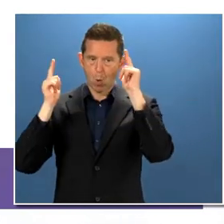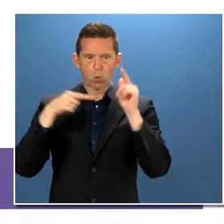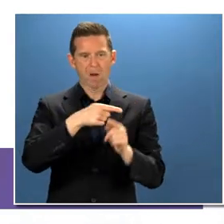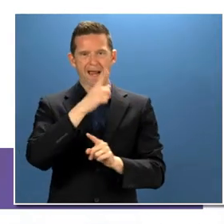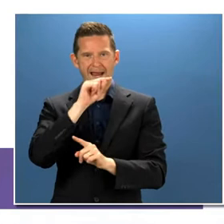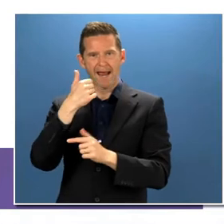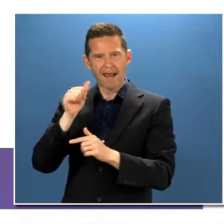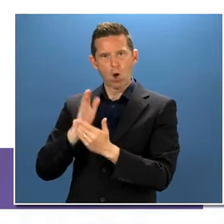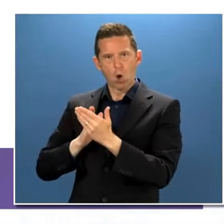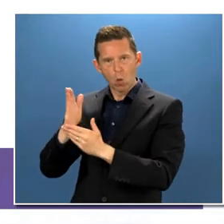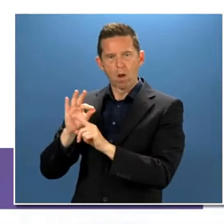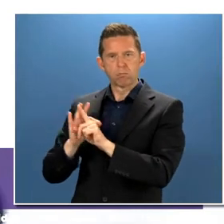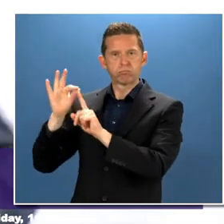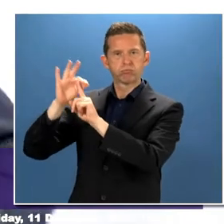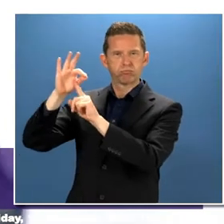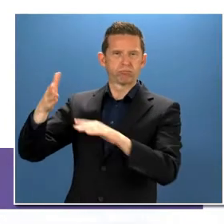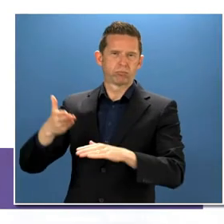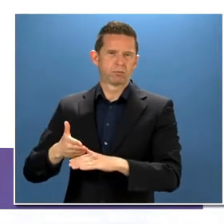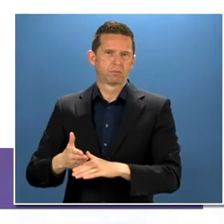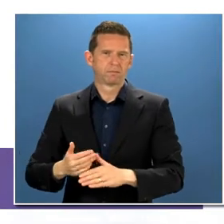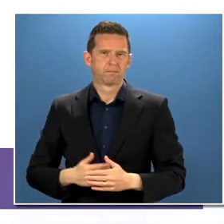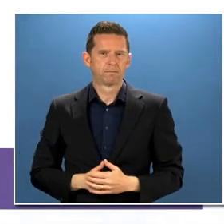You've mentioned inherent requirements, and that is another